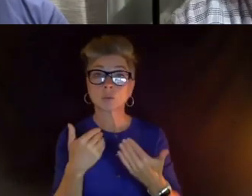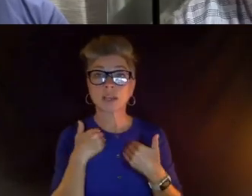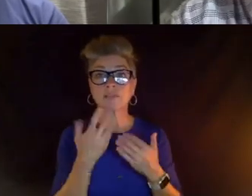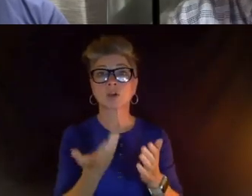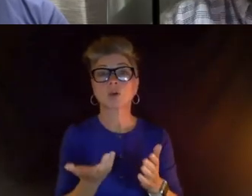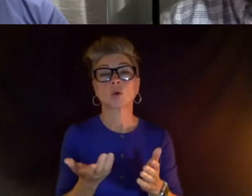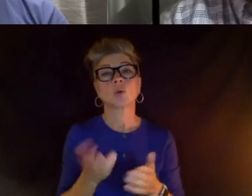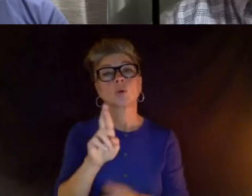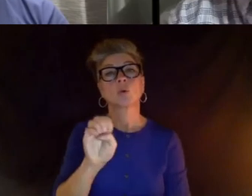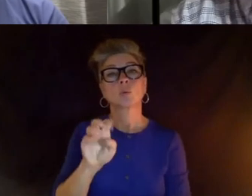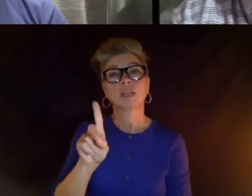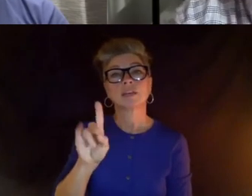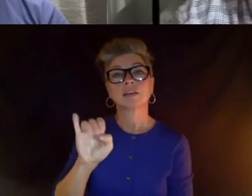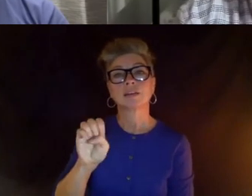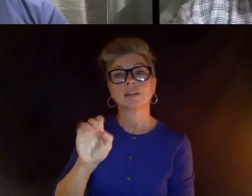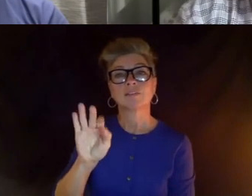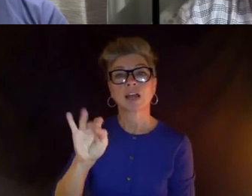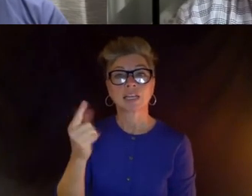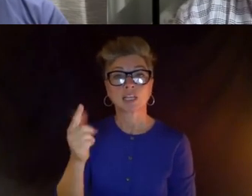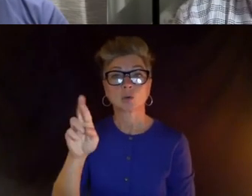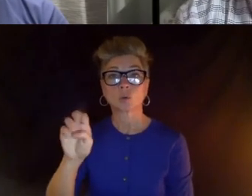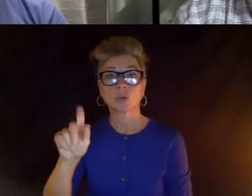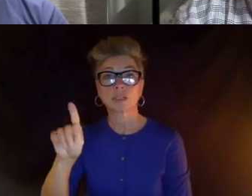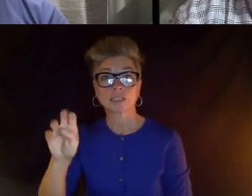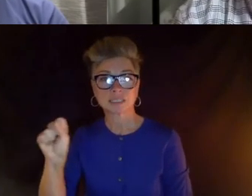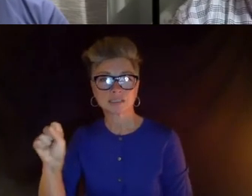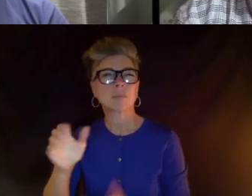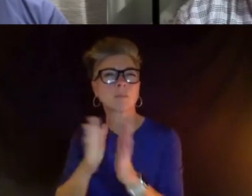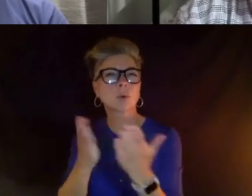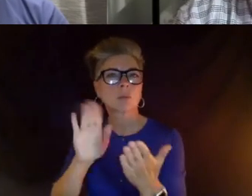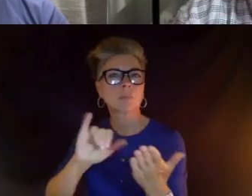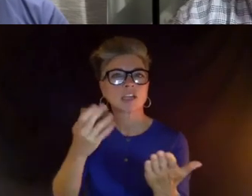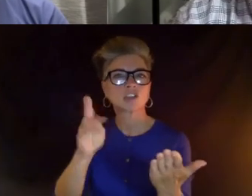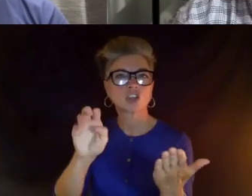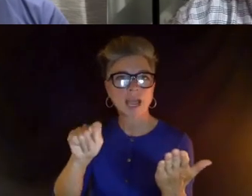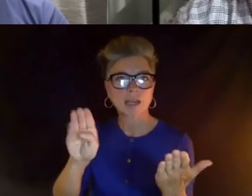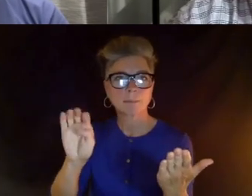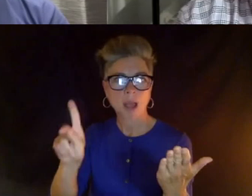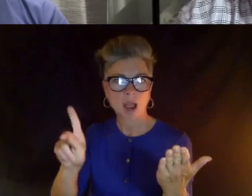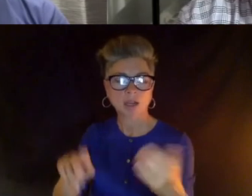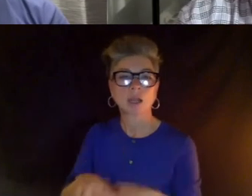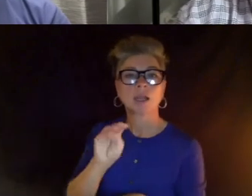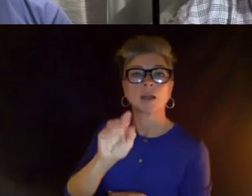Janet Mock's book on Thursday. So Matthew Lewis and Naomi Jones are gonna lead that discussion.